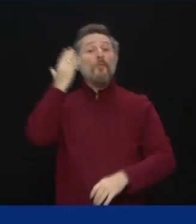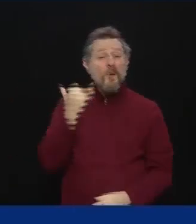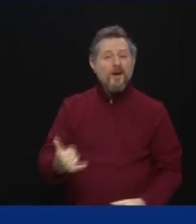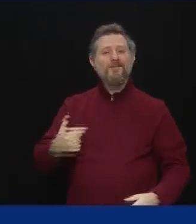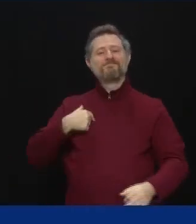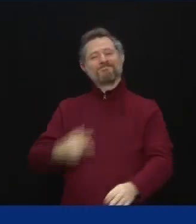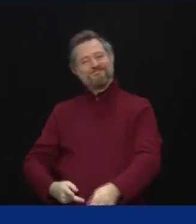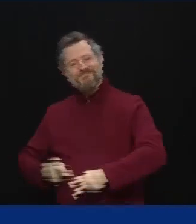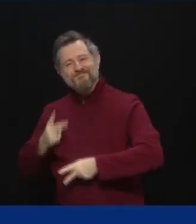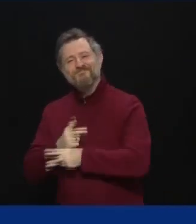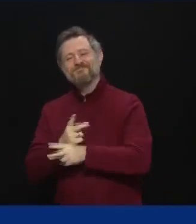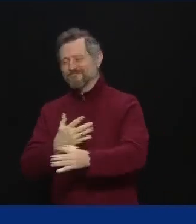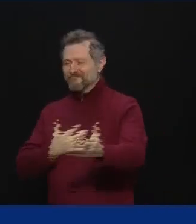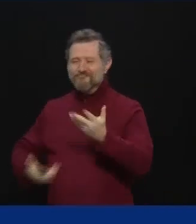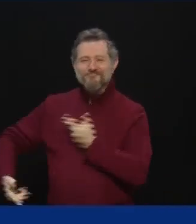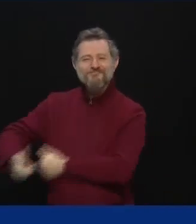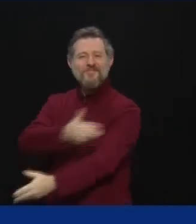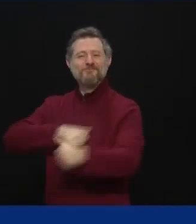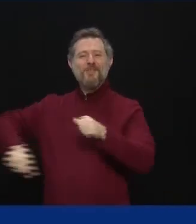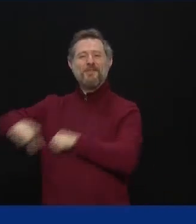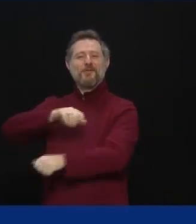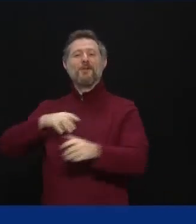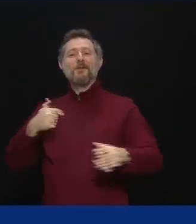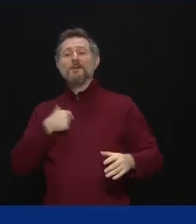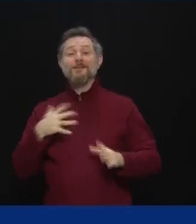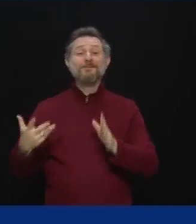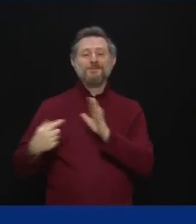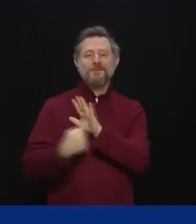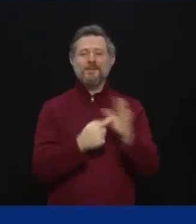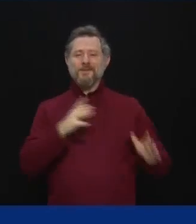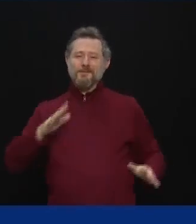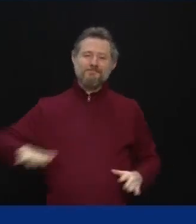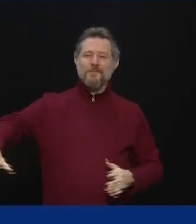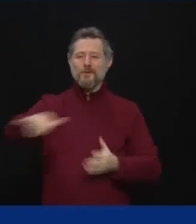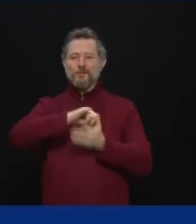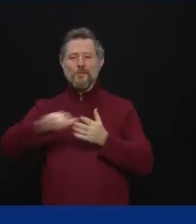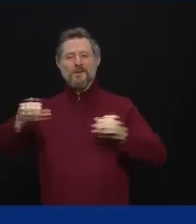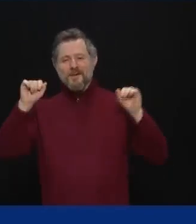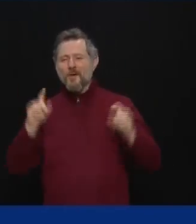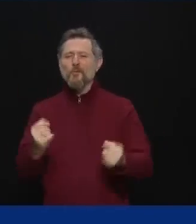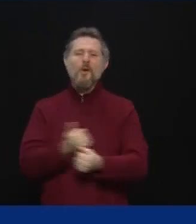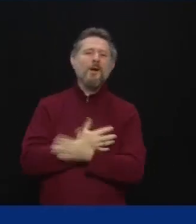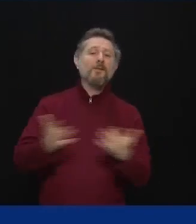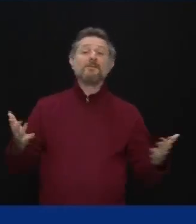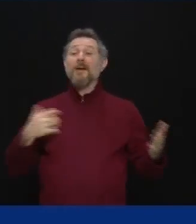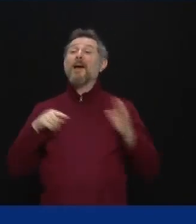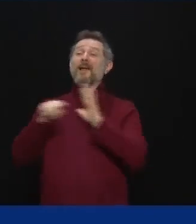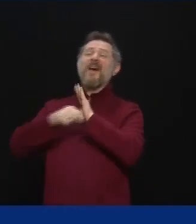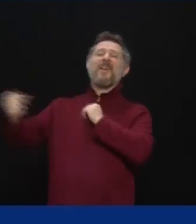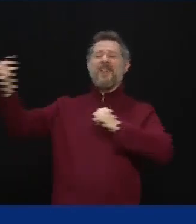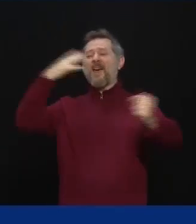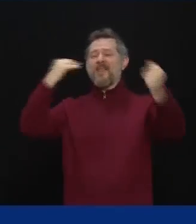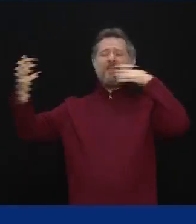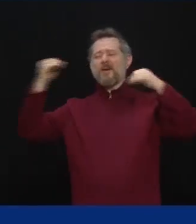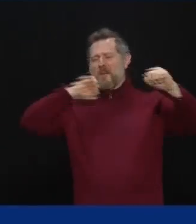BUSINESS, SHUTTING DOWN SCHOOLS AND WE'RE GOING TO GET THROUGH THIS SAFELY. TO LOOK OUT FOR EACH OTHER AND